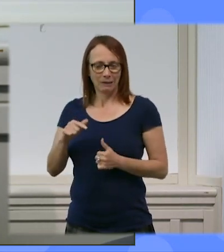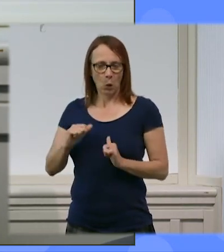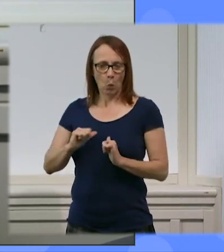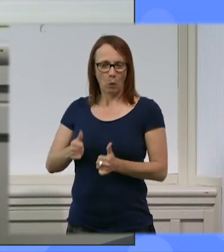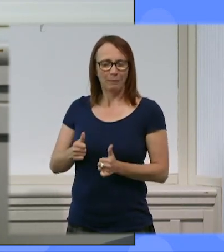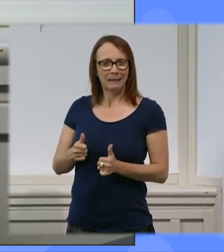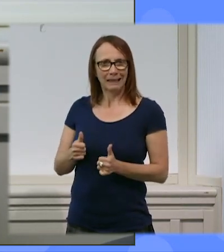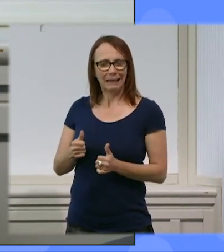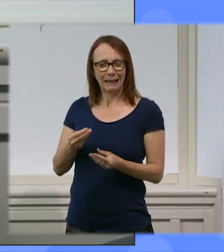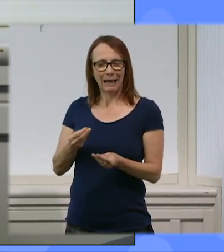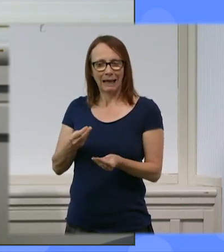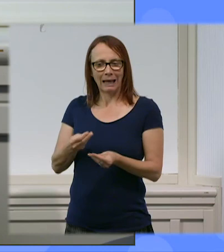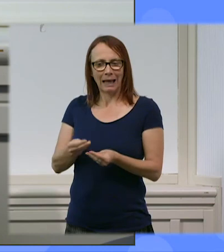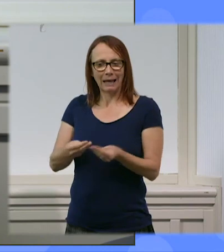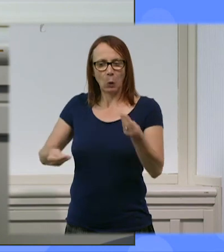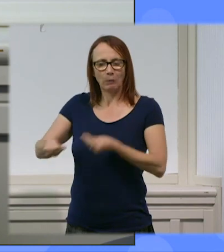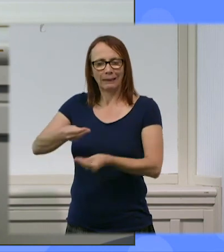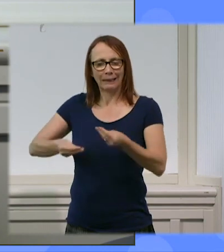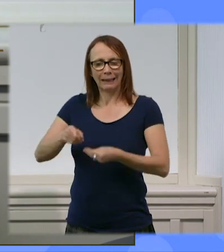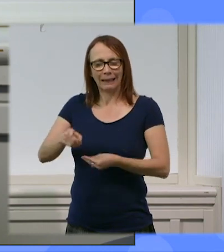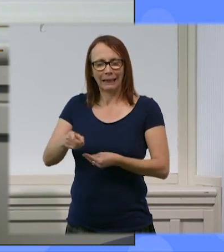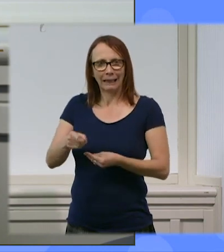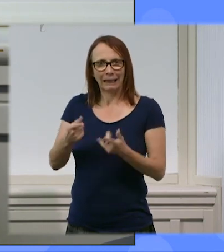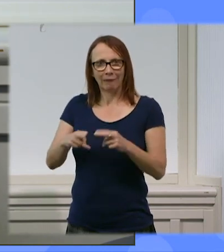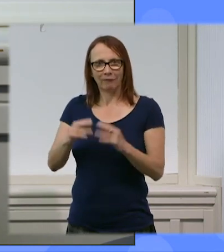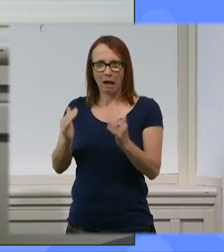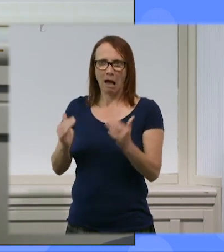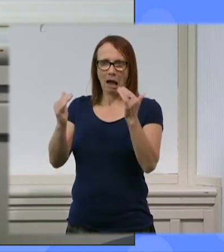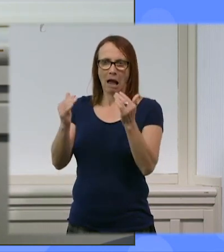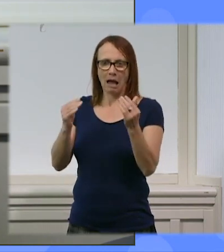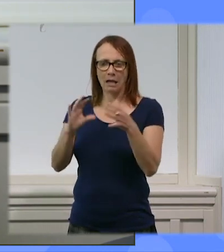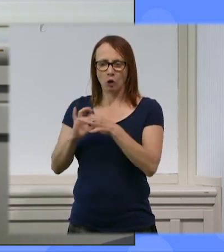much higher percentage of cooperatives as part of the economic ecosystem as